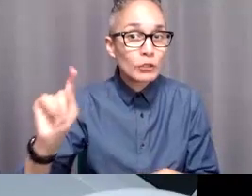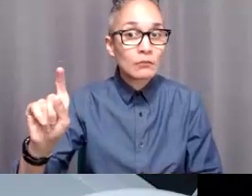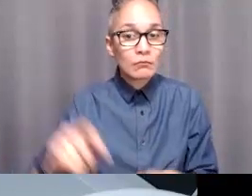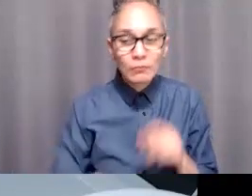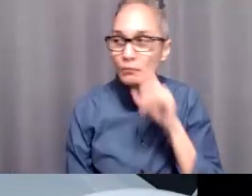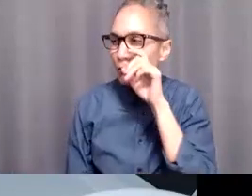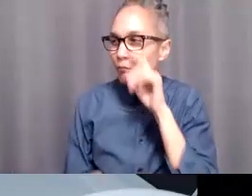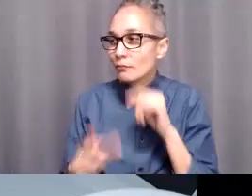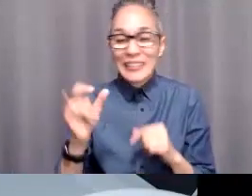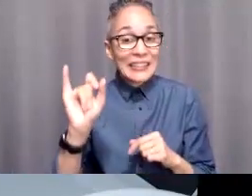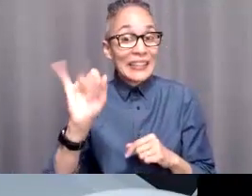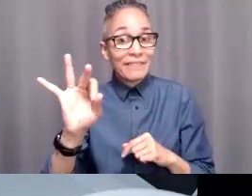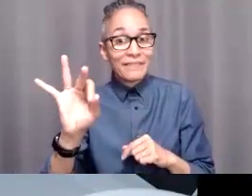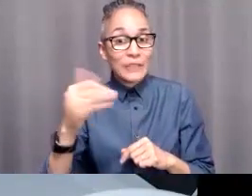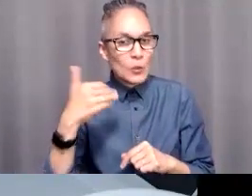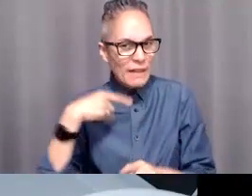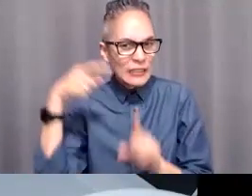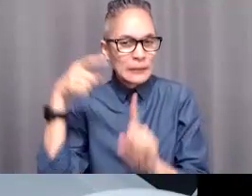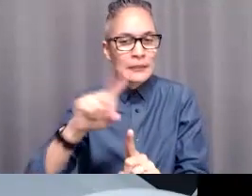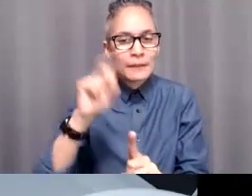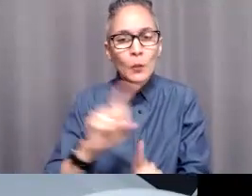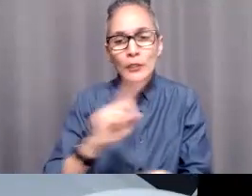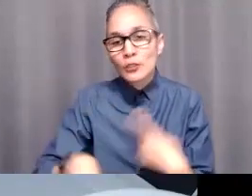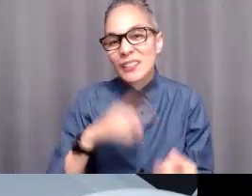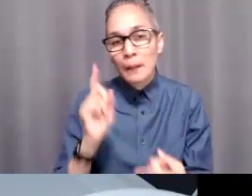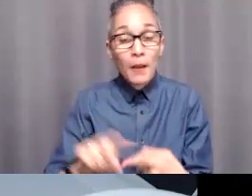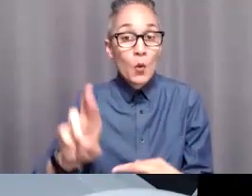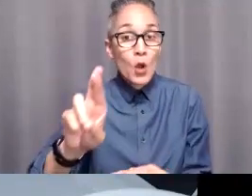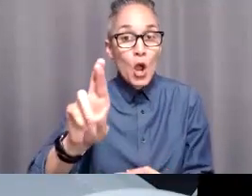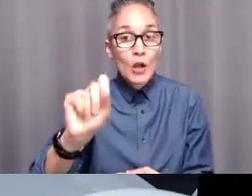And again, if you have any specific questions about the RSI policy